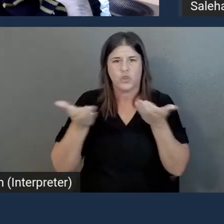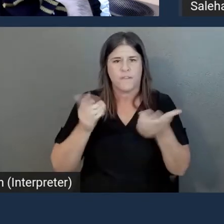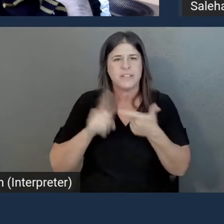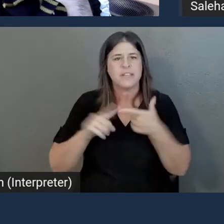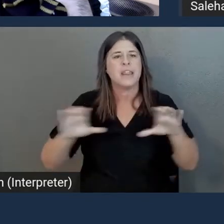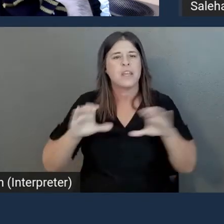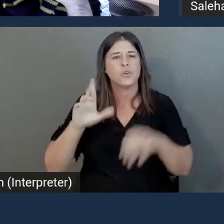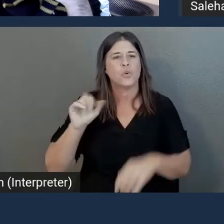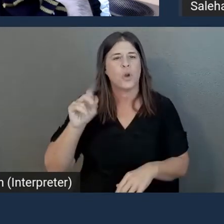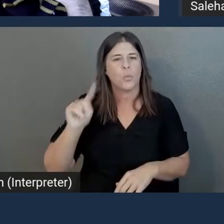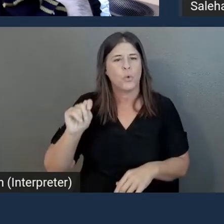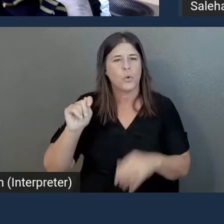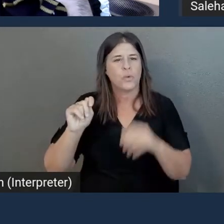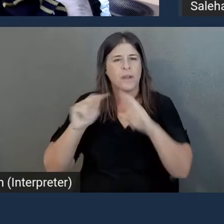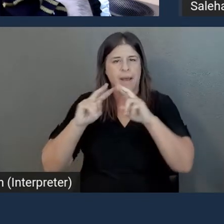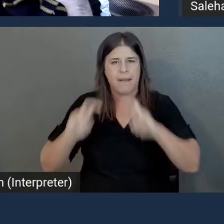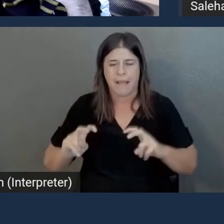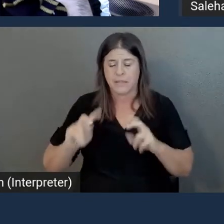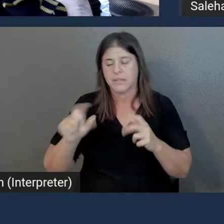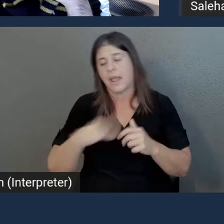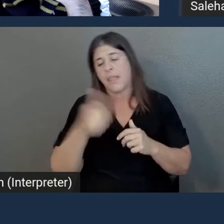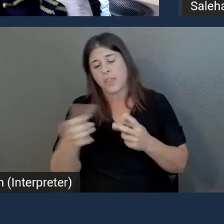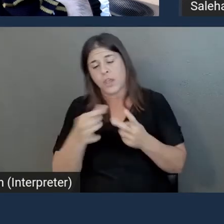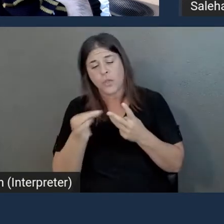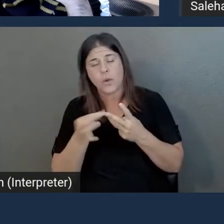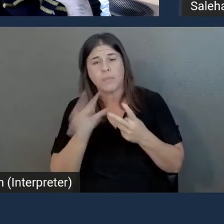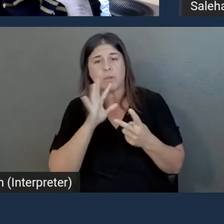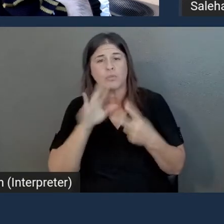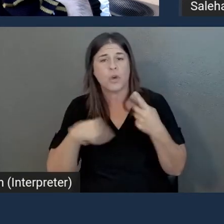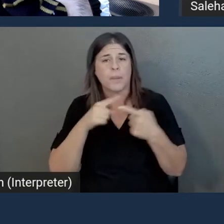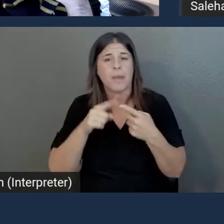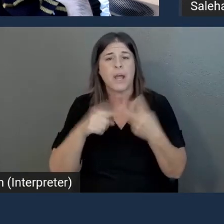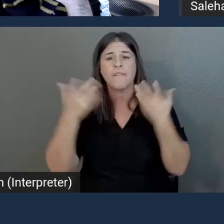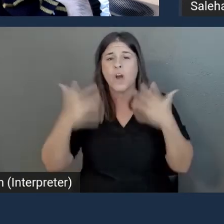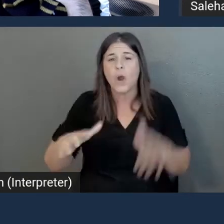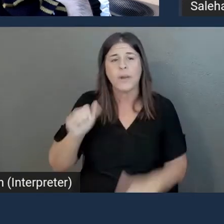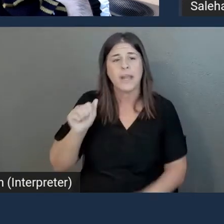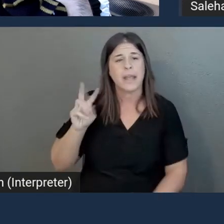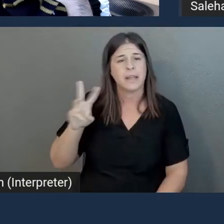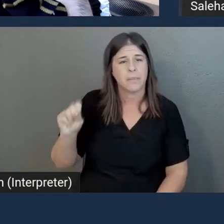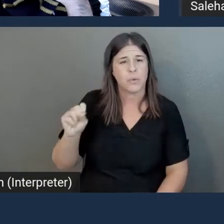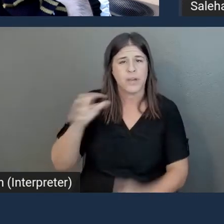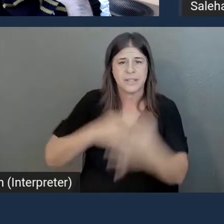Now, the other option that I was talking about is, if you're already in AWS, instead of deploying an OVA file,